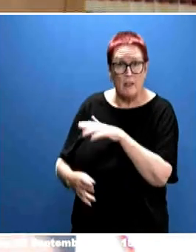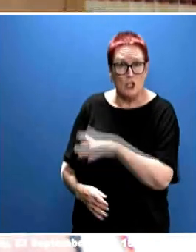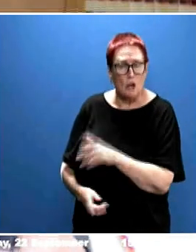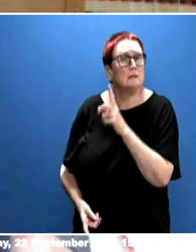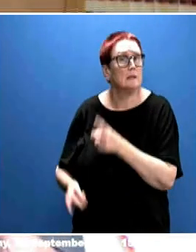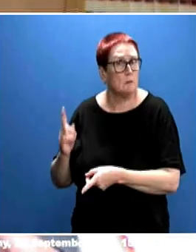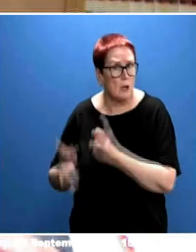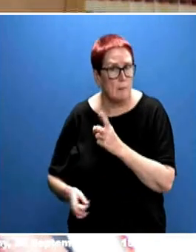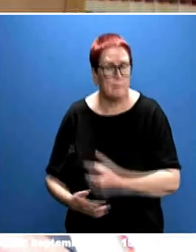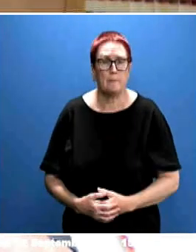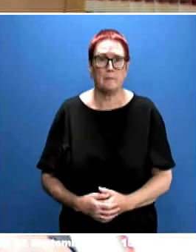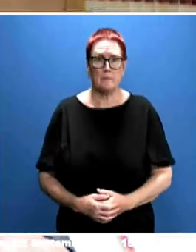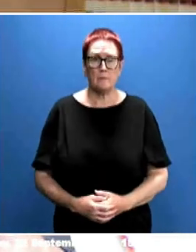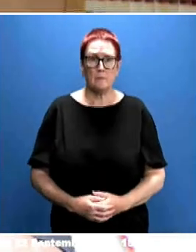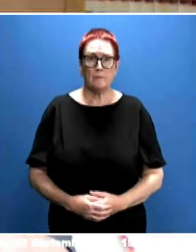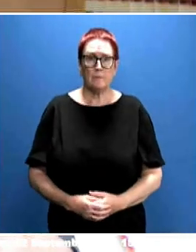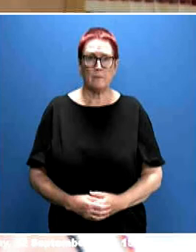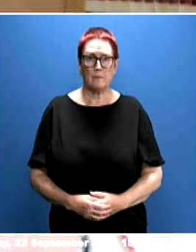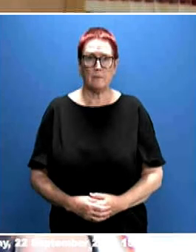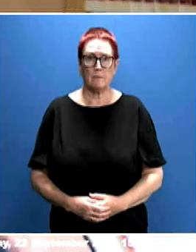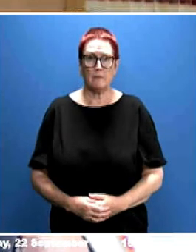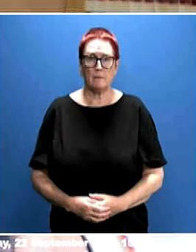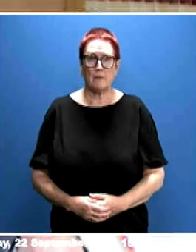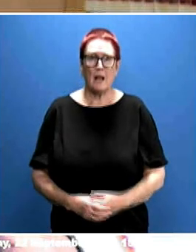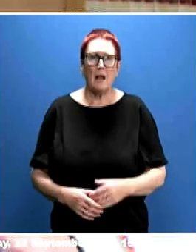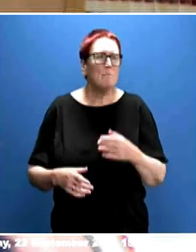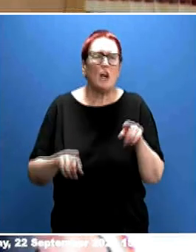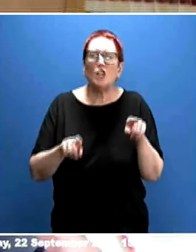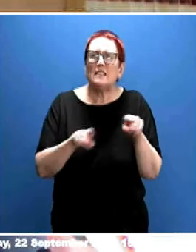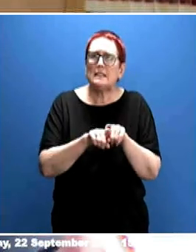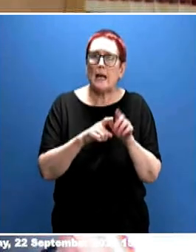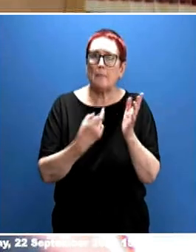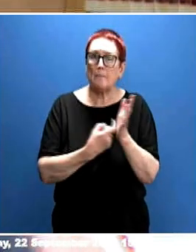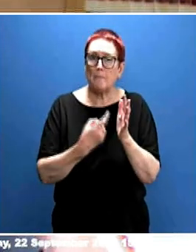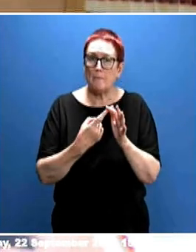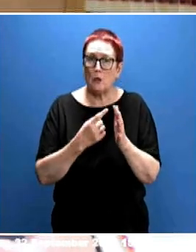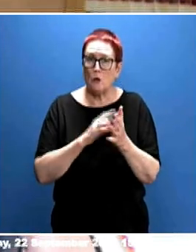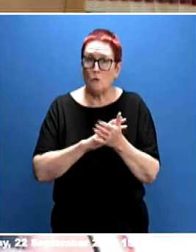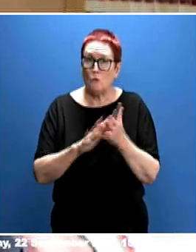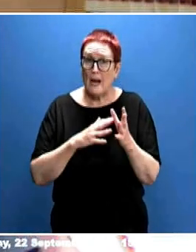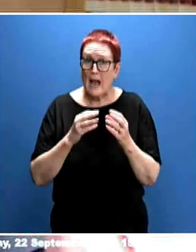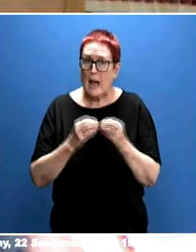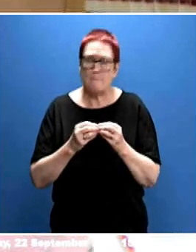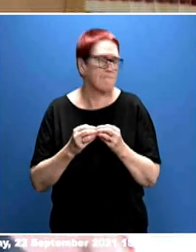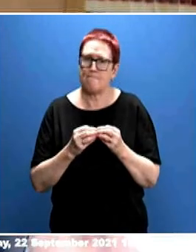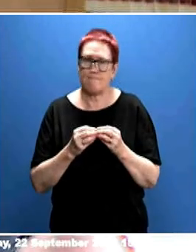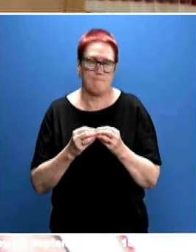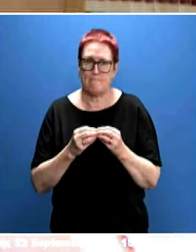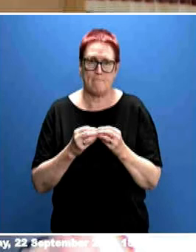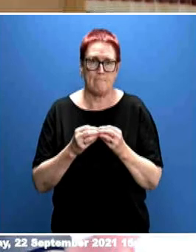you might think about a rehab Centre, or a Centre, for example, if you were